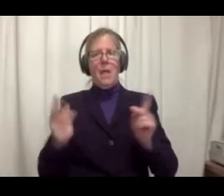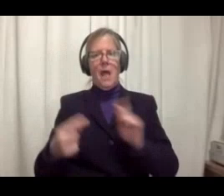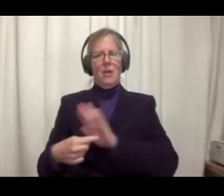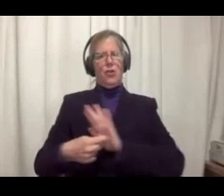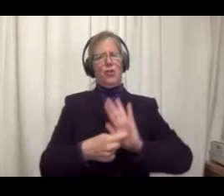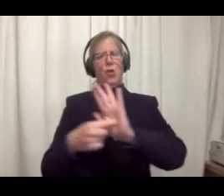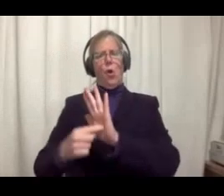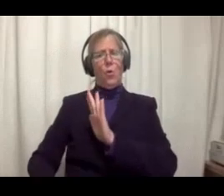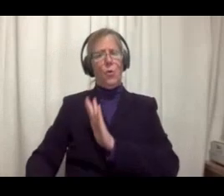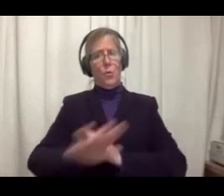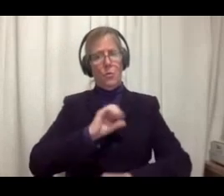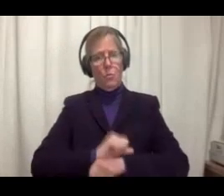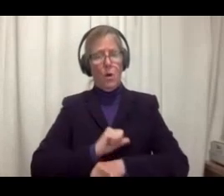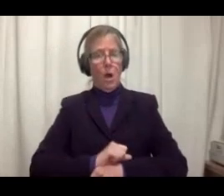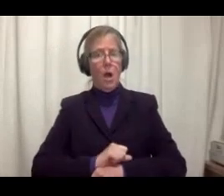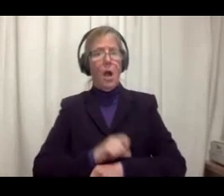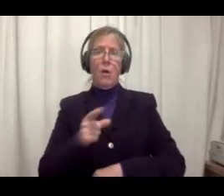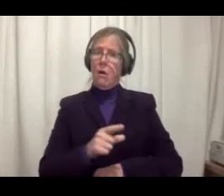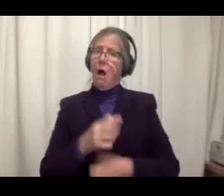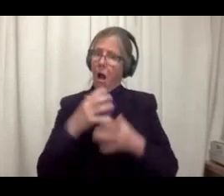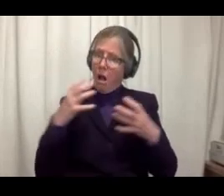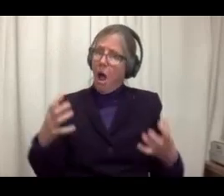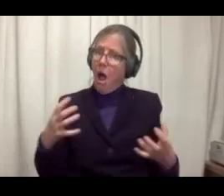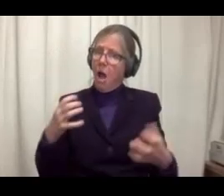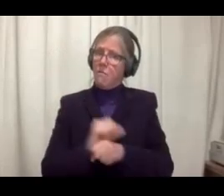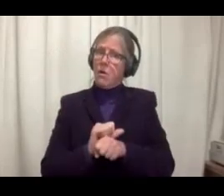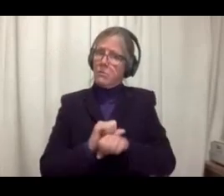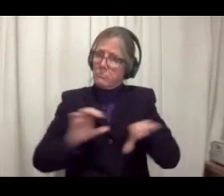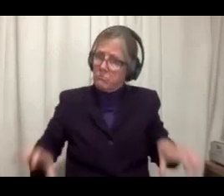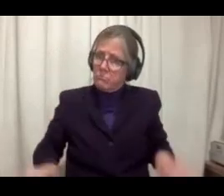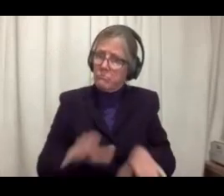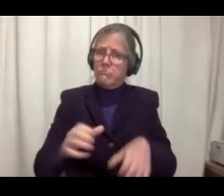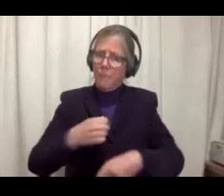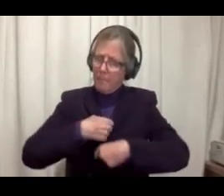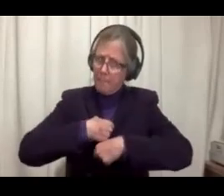and effort into creating products that have value—this is your opportunity to